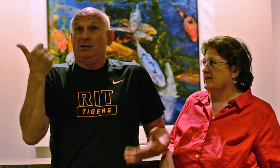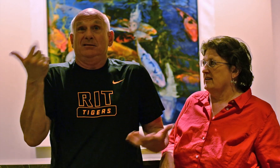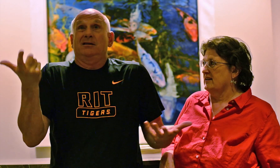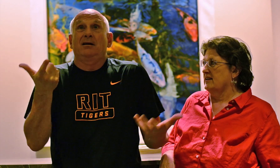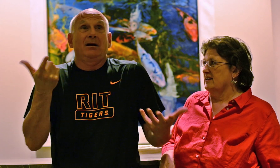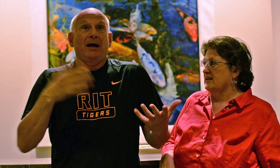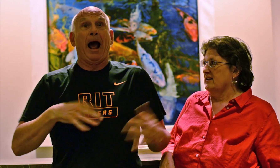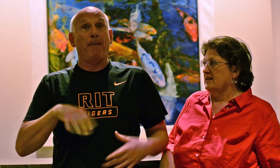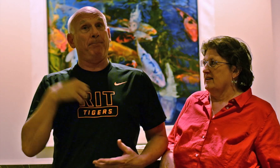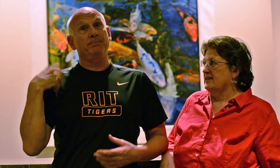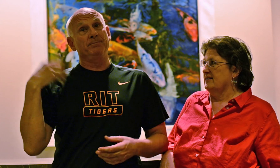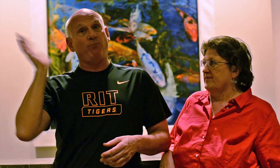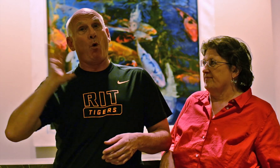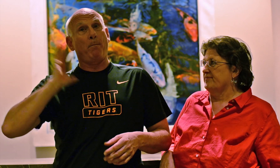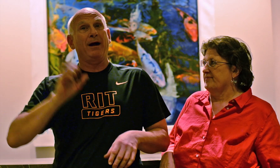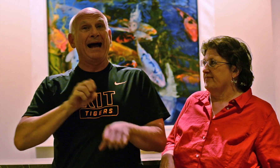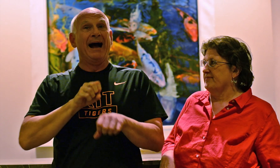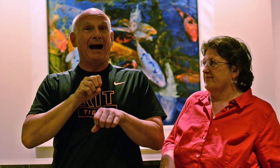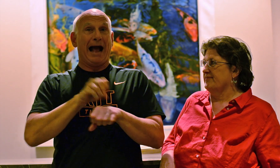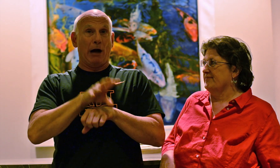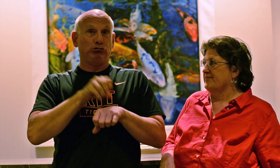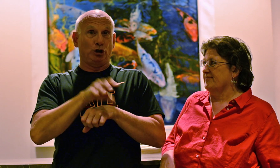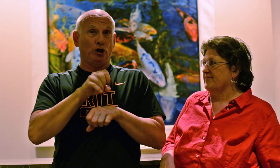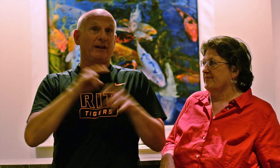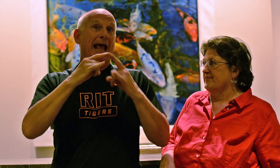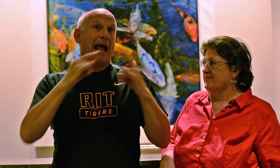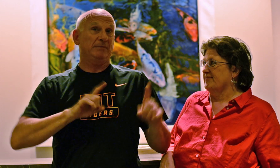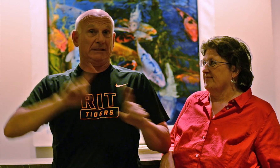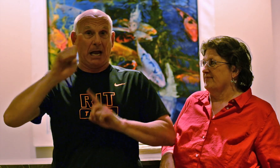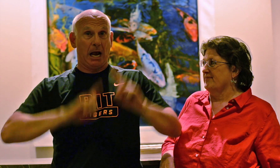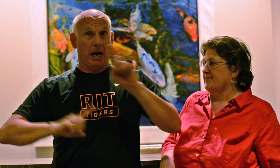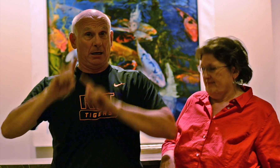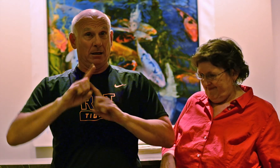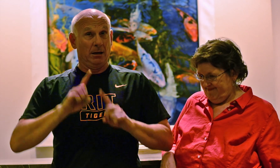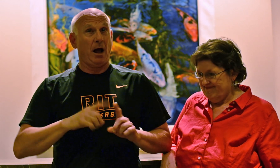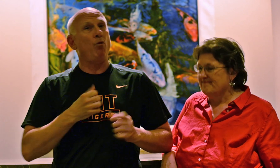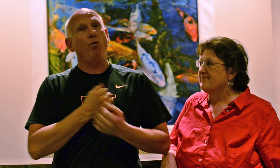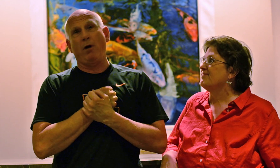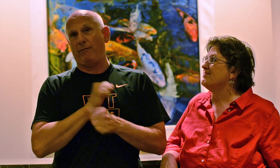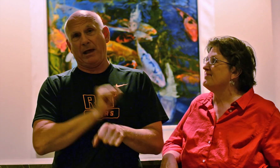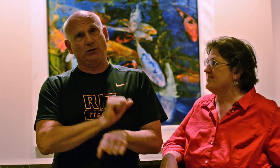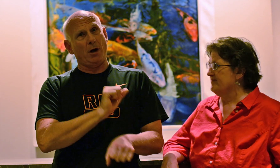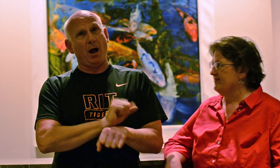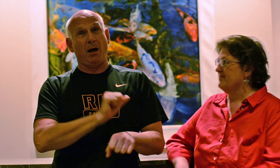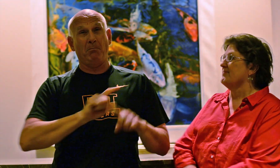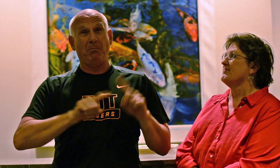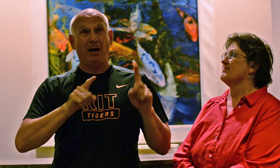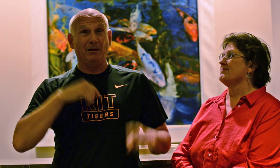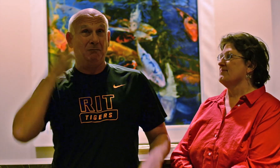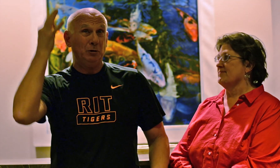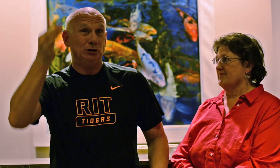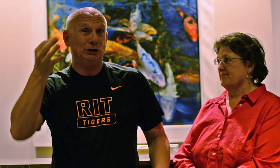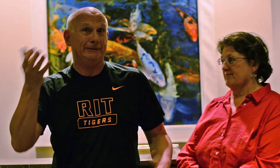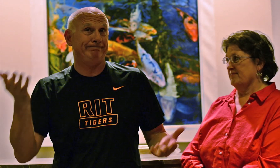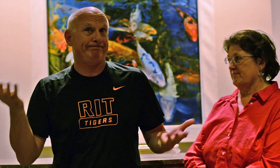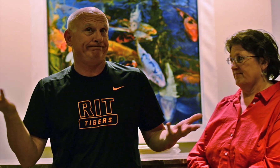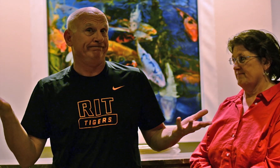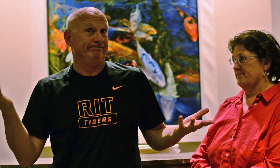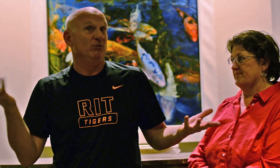Because... I used to be a counselor at Camp Sign, I really loved that job! But the future, who knows...